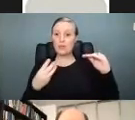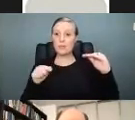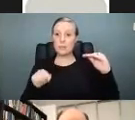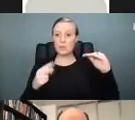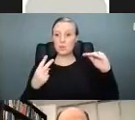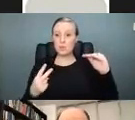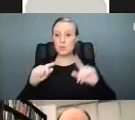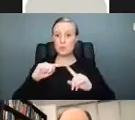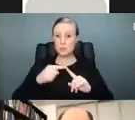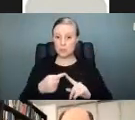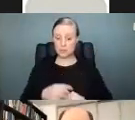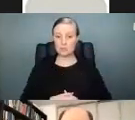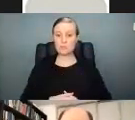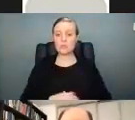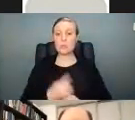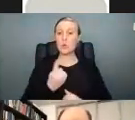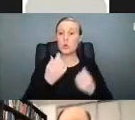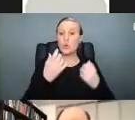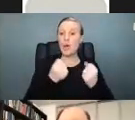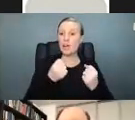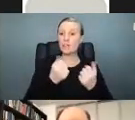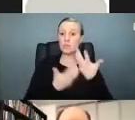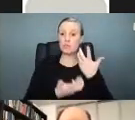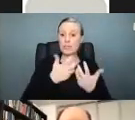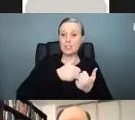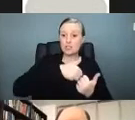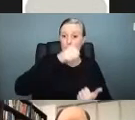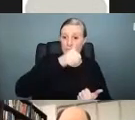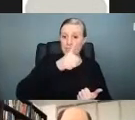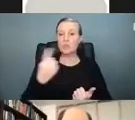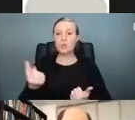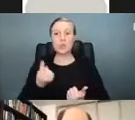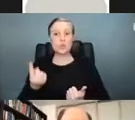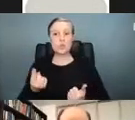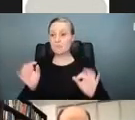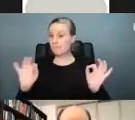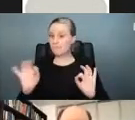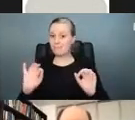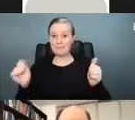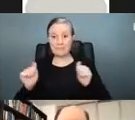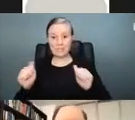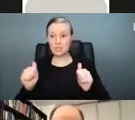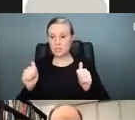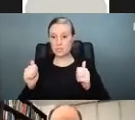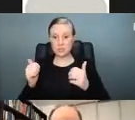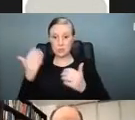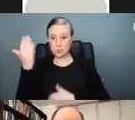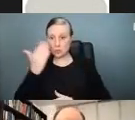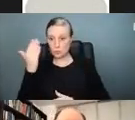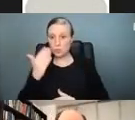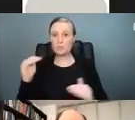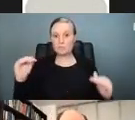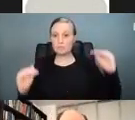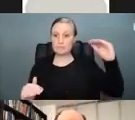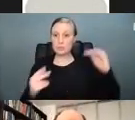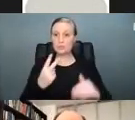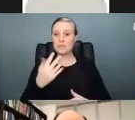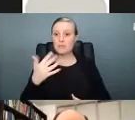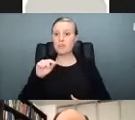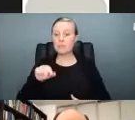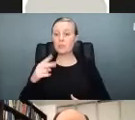between those who have a degree and those who didn't finish secondary school. Now, as